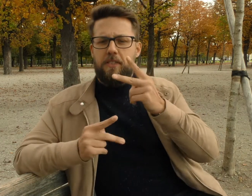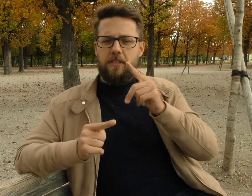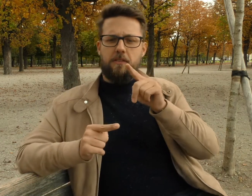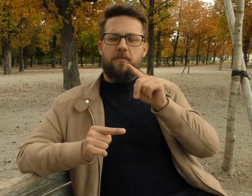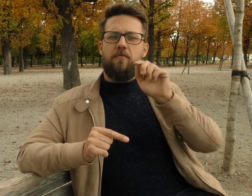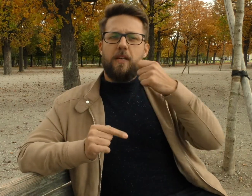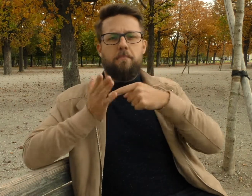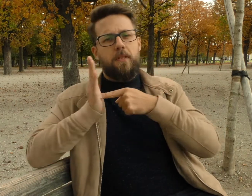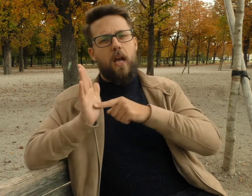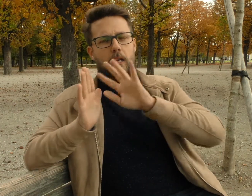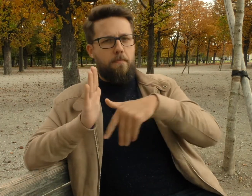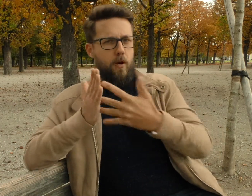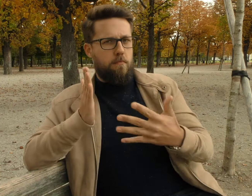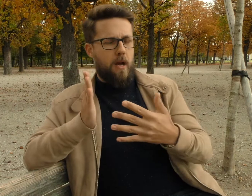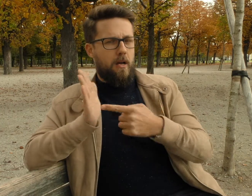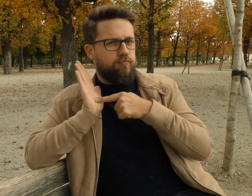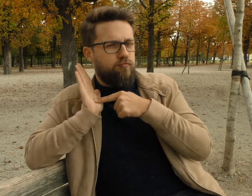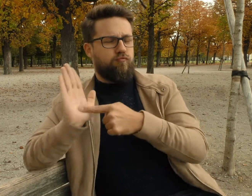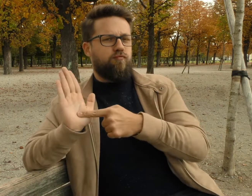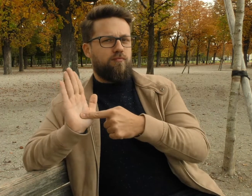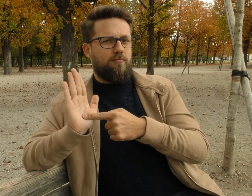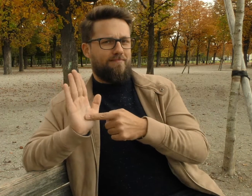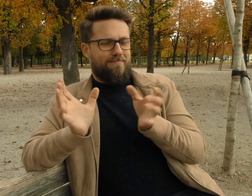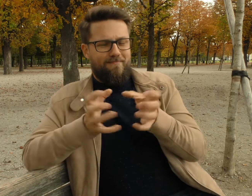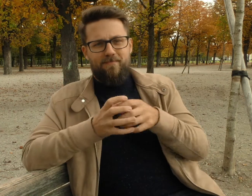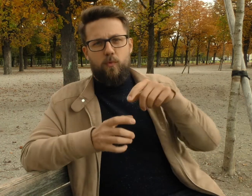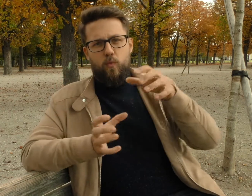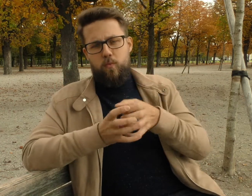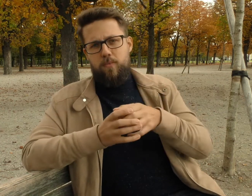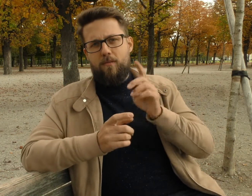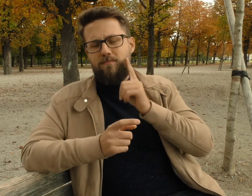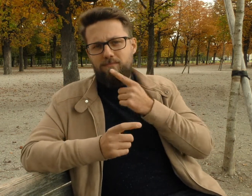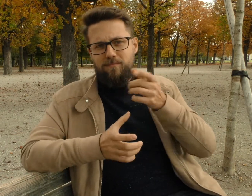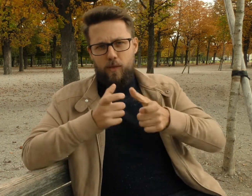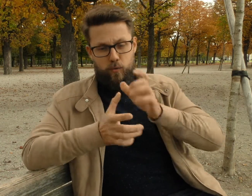show sign language in films, that would be important. That deaf people sign themselves